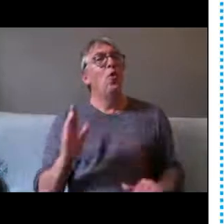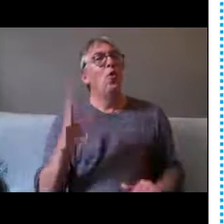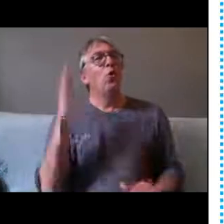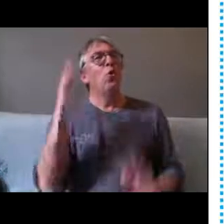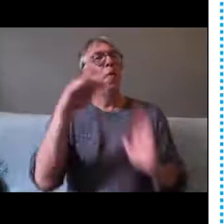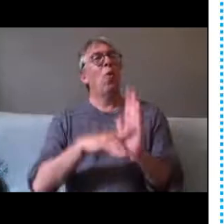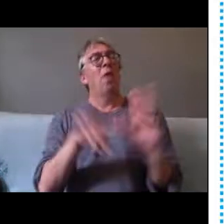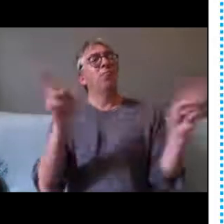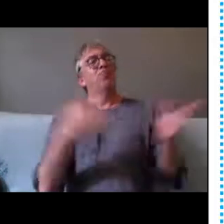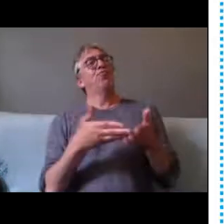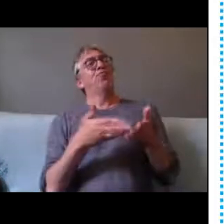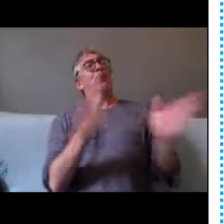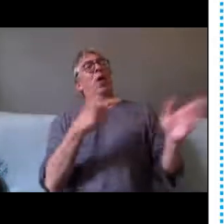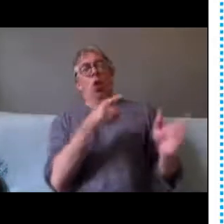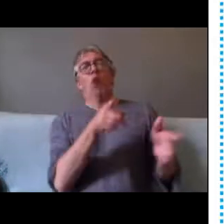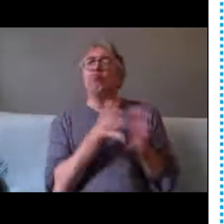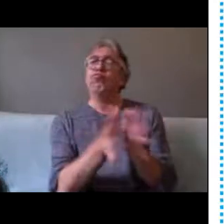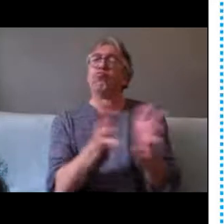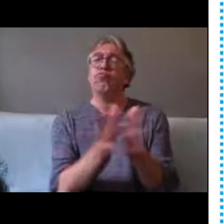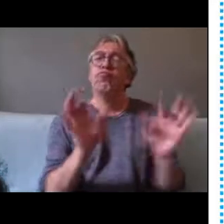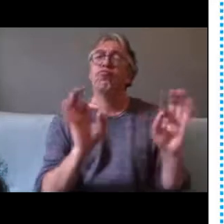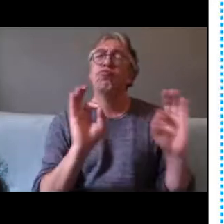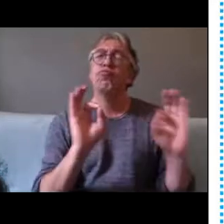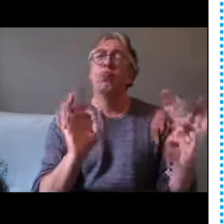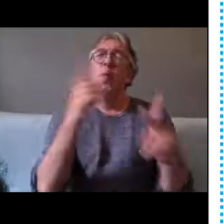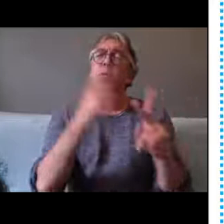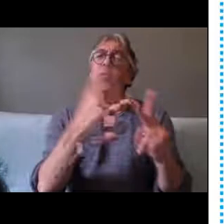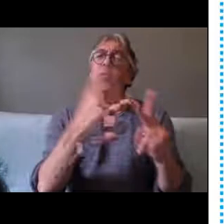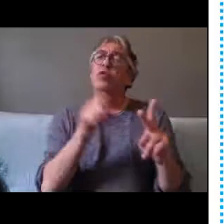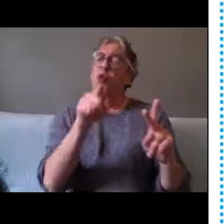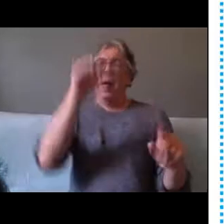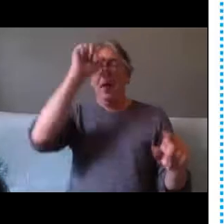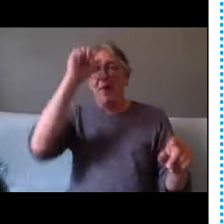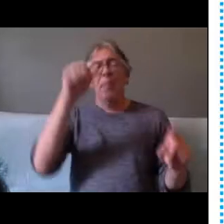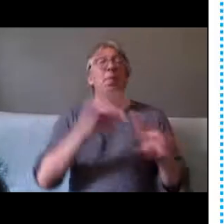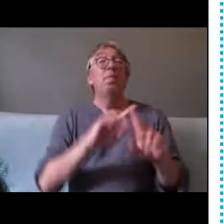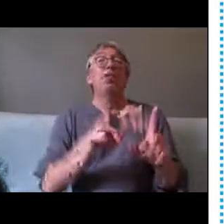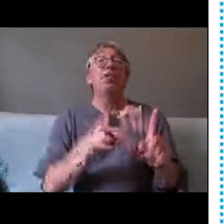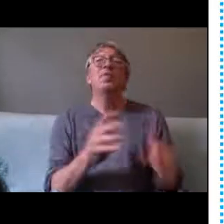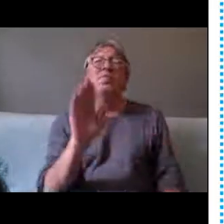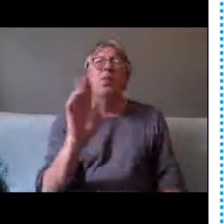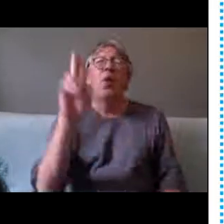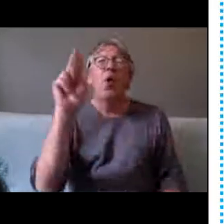and where you come from towards that. How would you say the UN volunteer programme is inclusive?